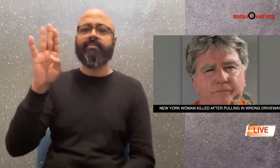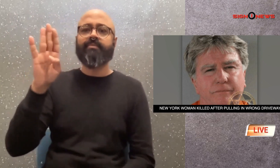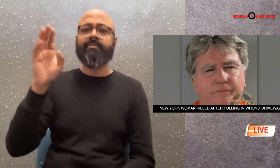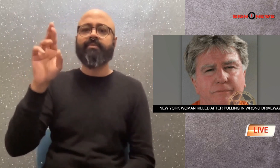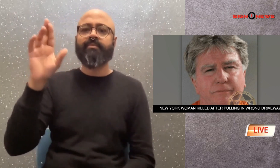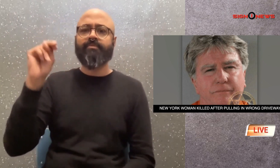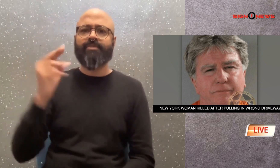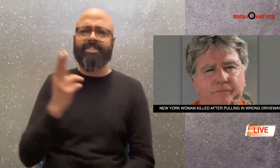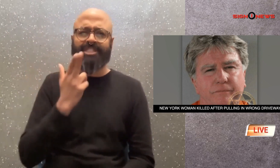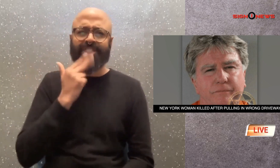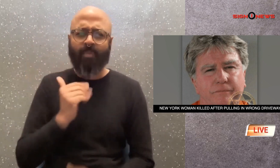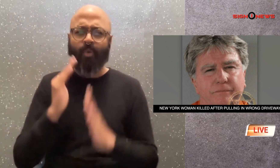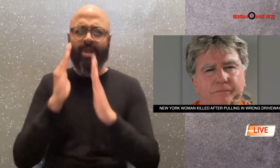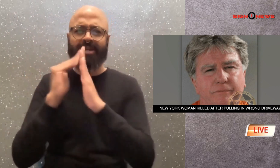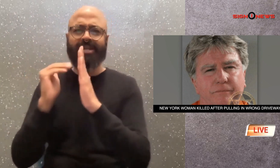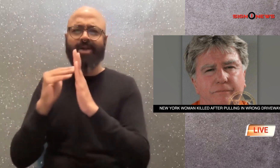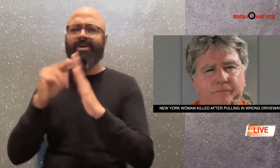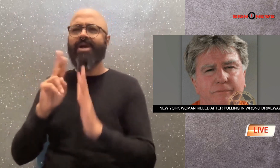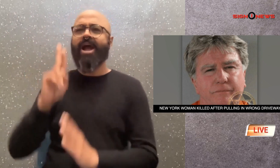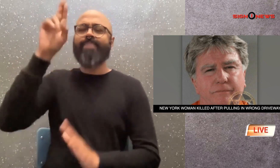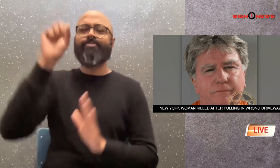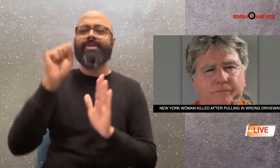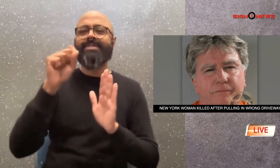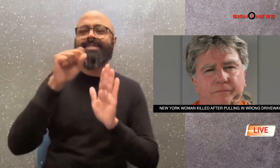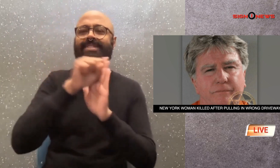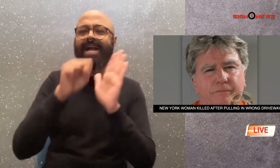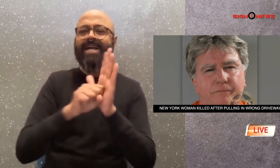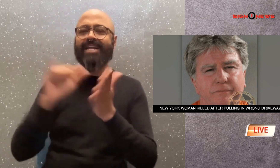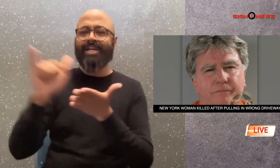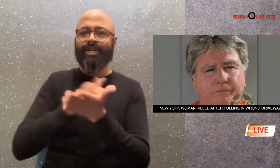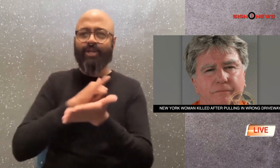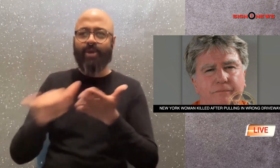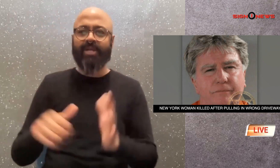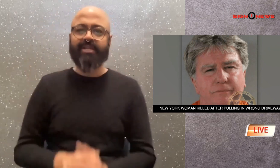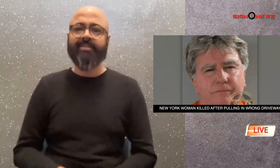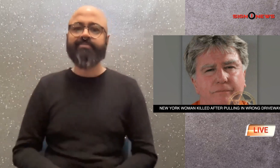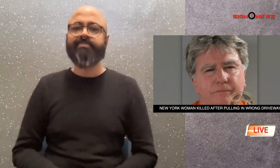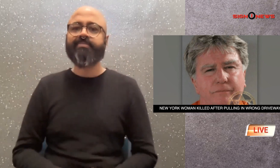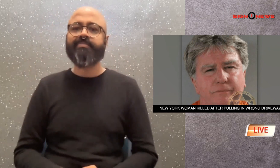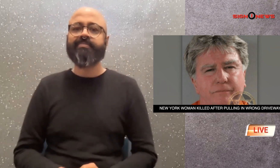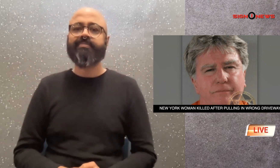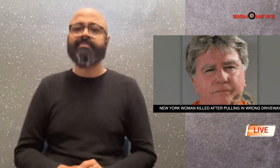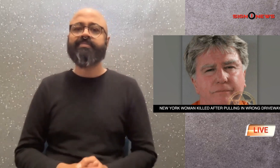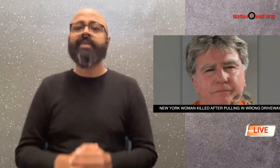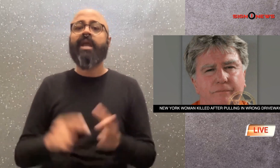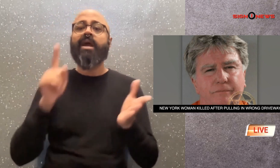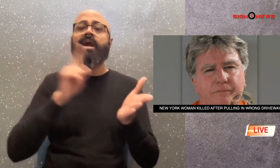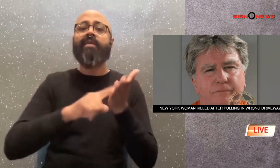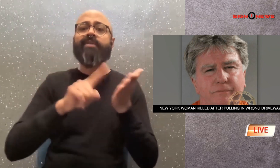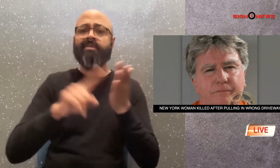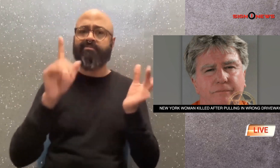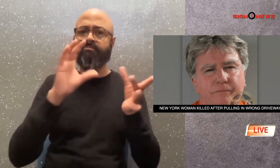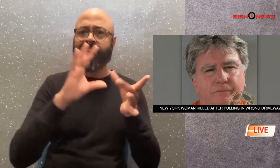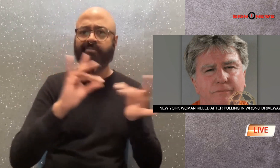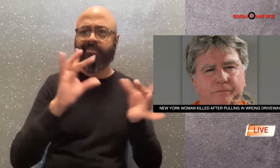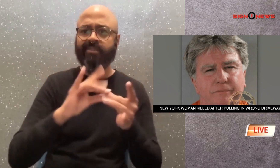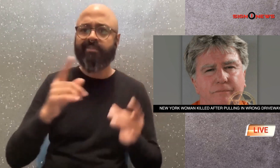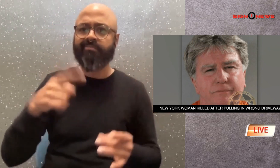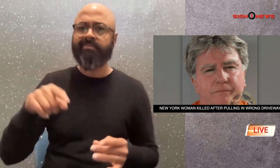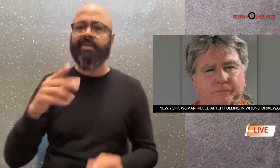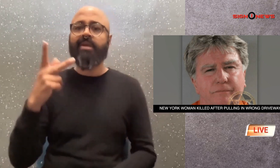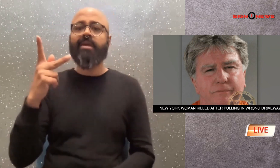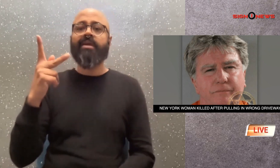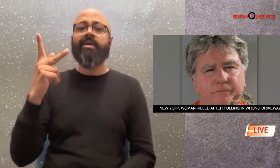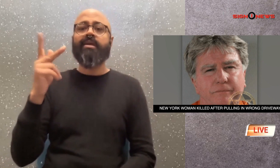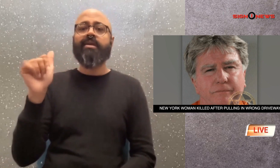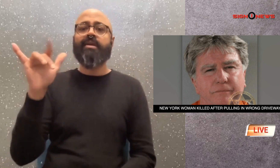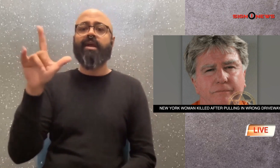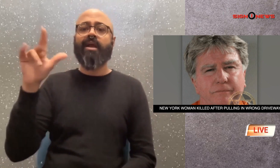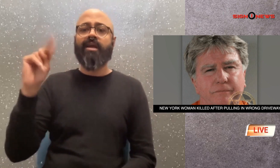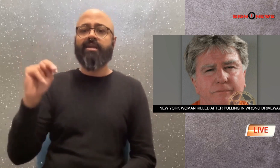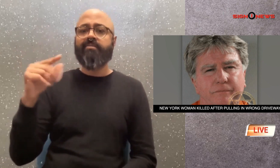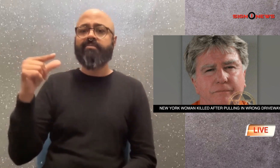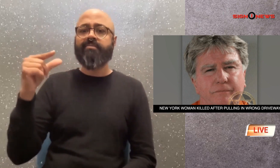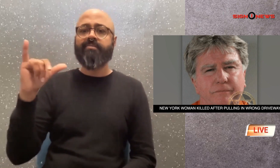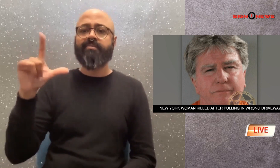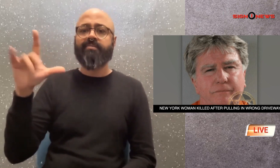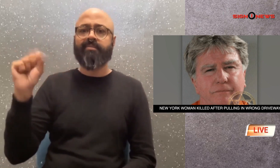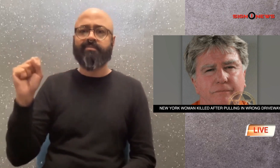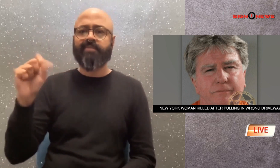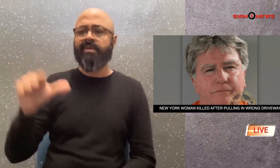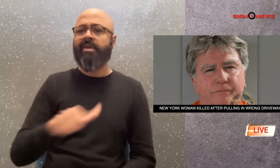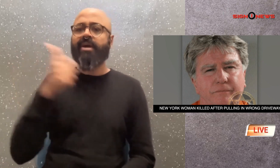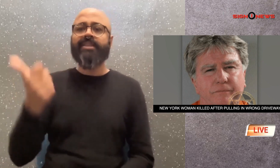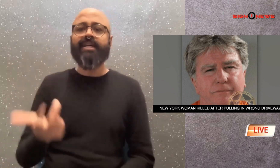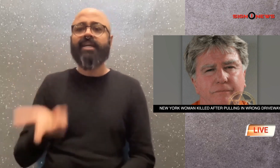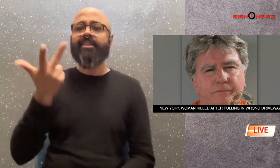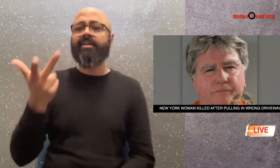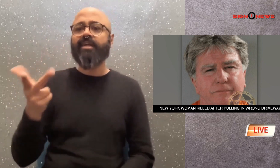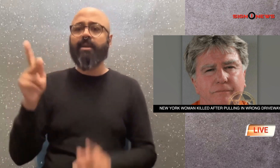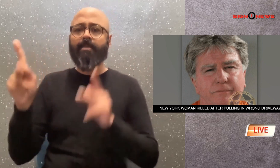Hebron a small town in upstate New York investigators say Kaylin Gillis and three